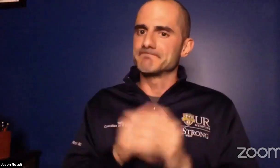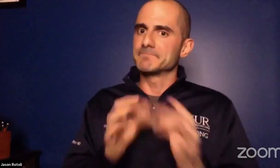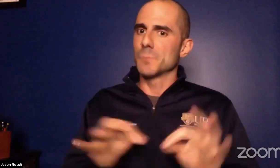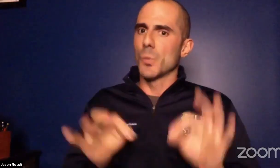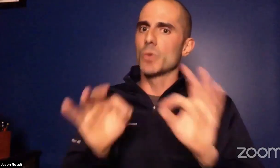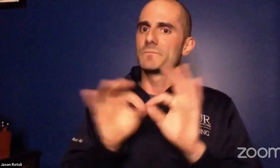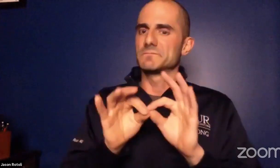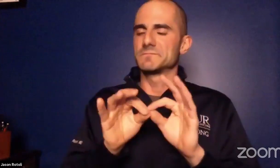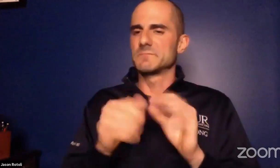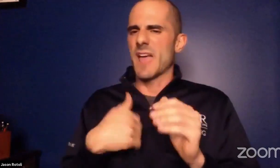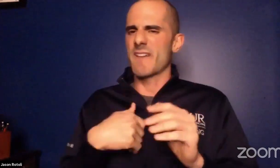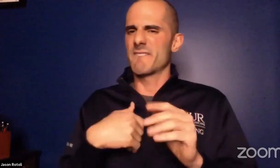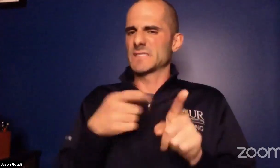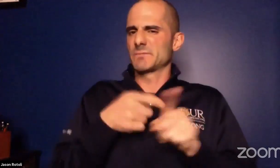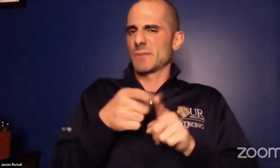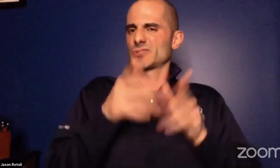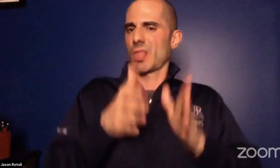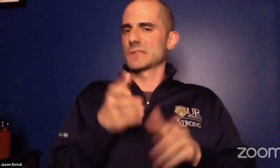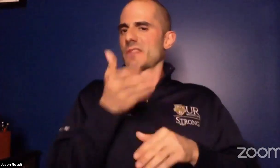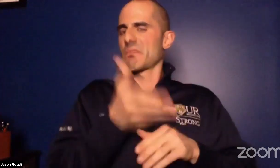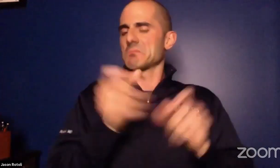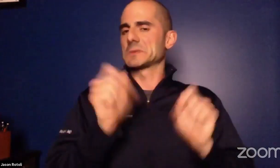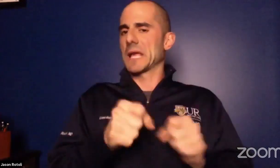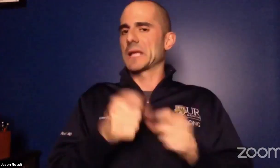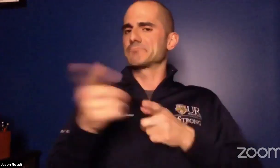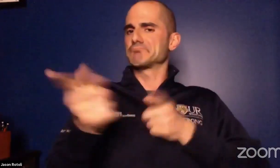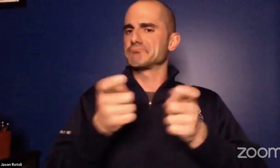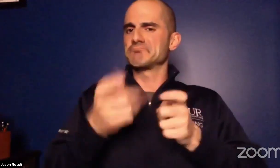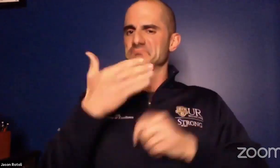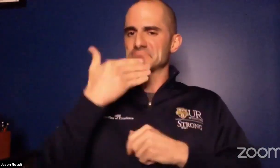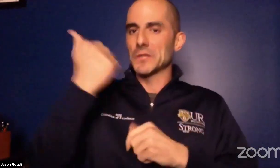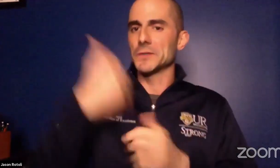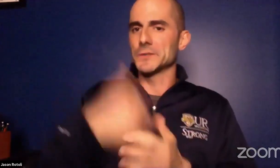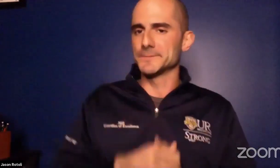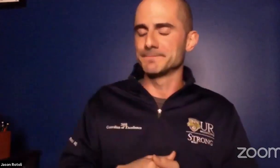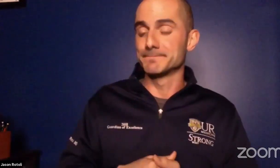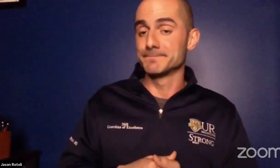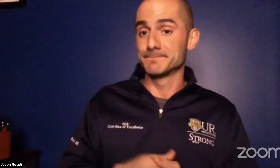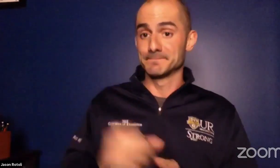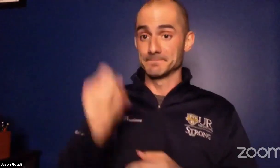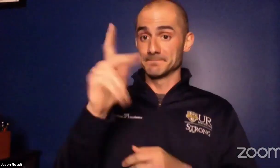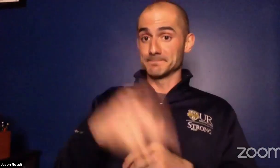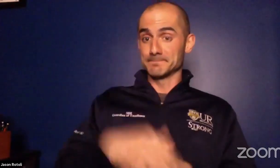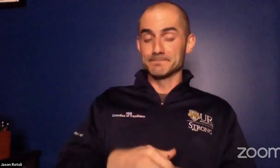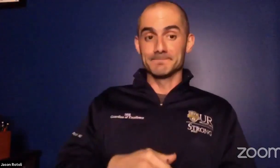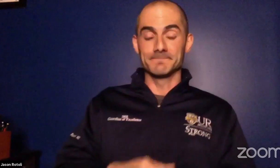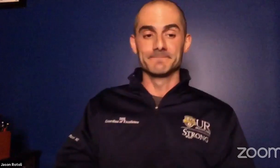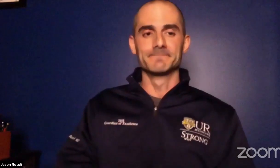be done taking care of the bones. Those are the types of things. So, again the